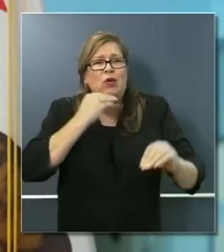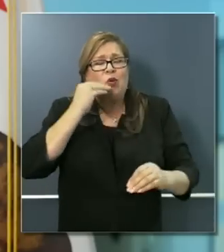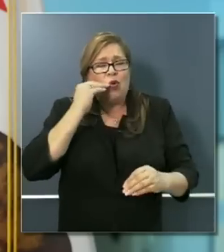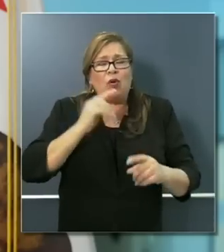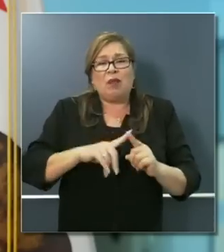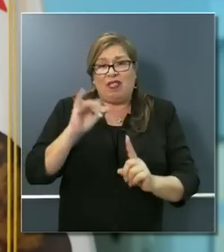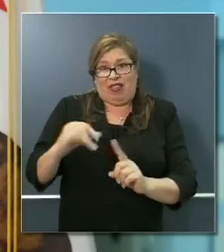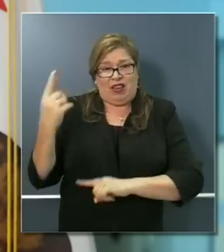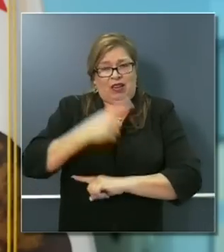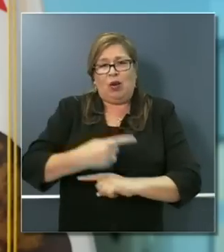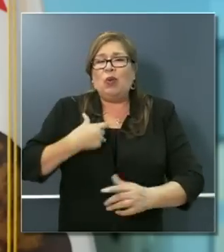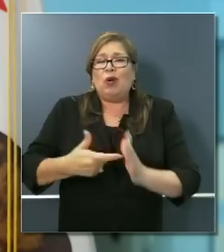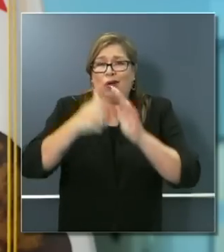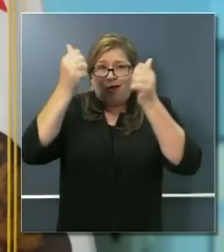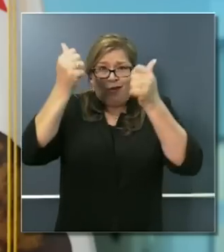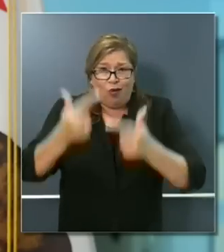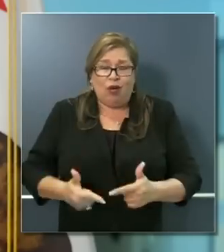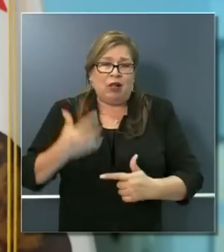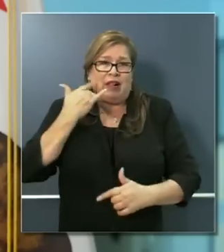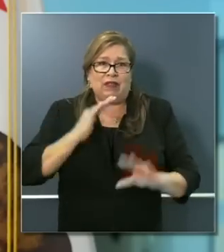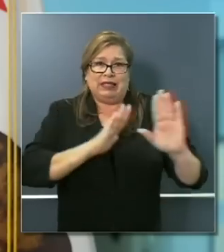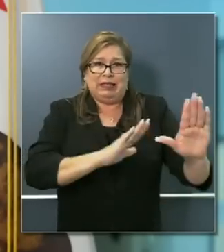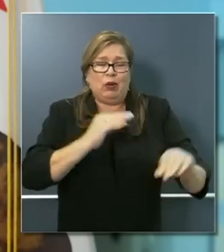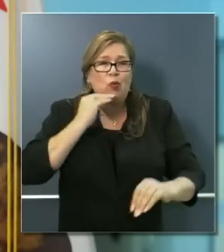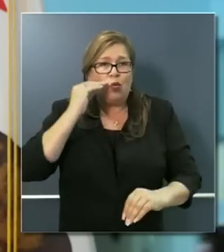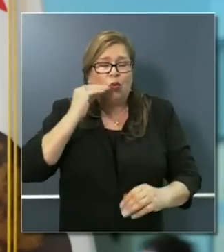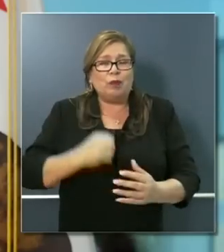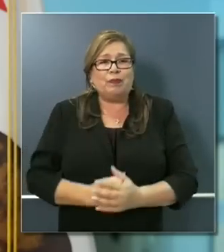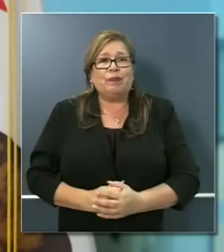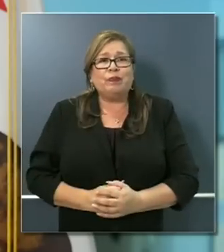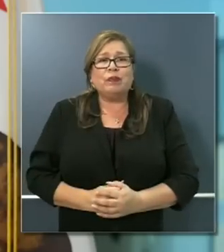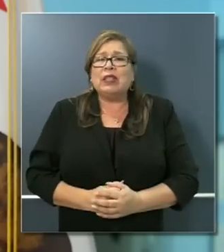DISTANCING ACROSS THE STATE. ON MARCH 19, WE ISSUED THE STAY- AT-HOME EFFORTS ACROSS THE STATE, AUGMENTING WHAT LOCAL